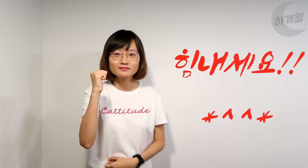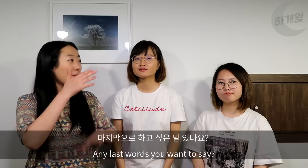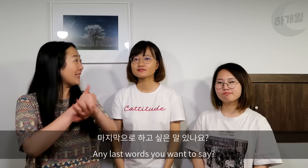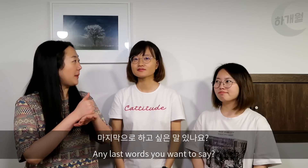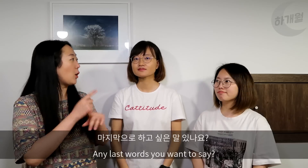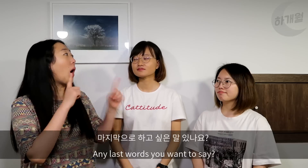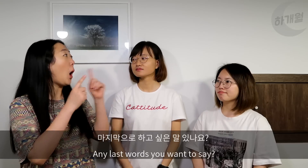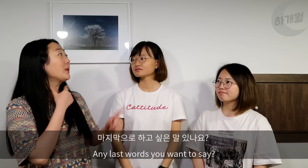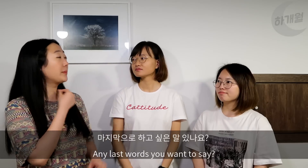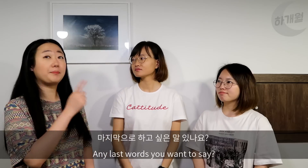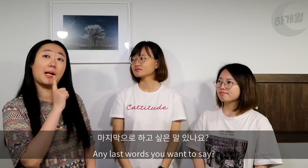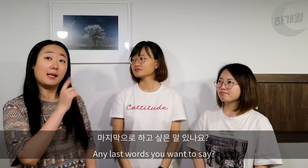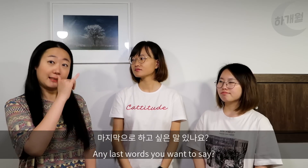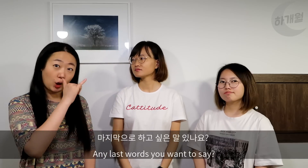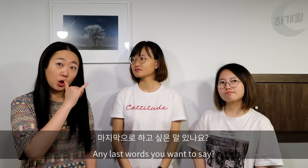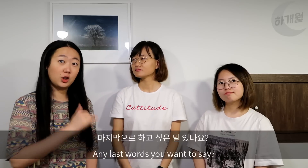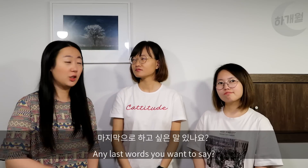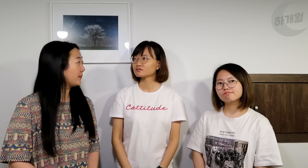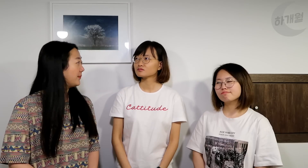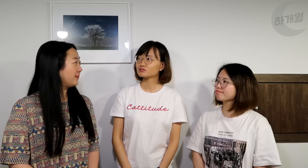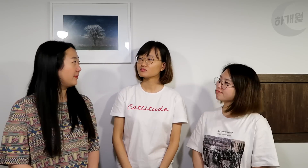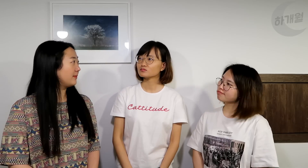Any last words you want to say?